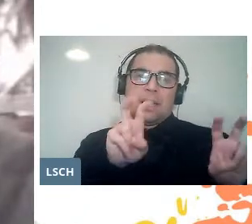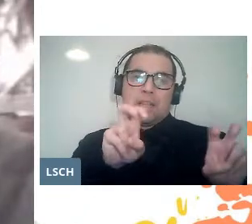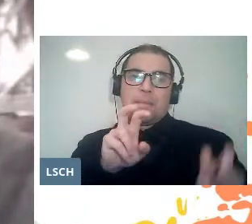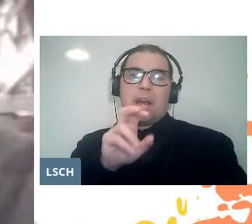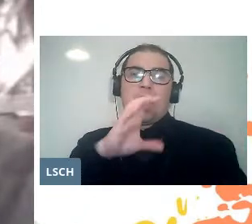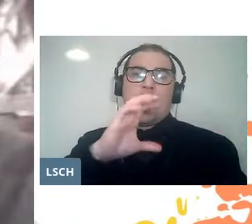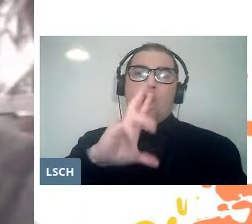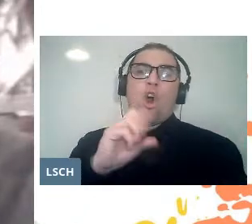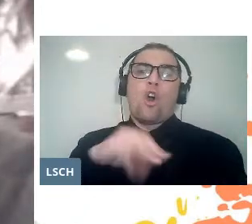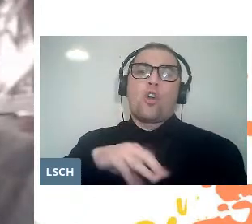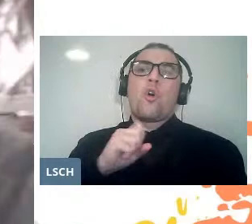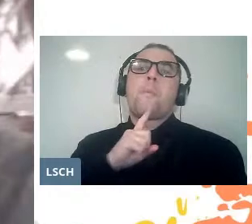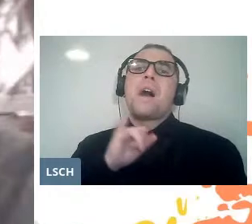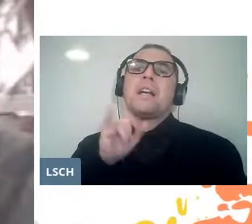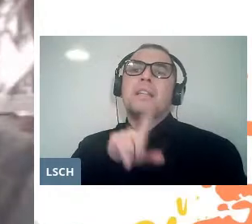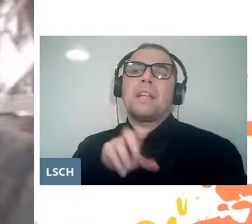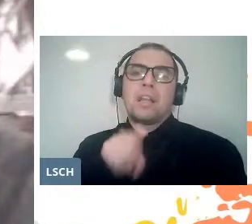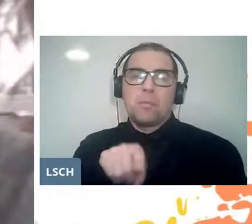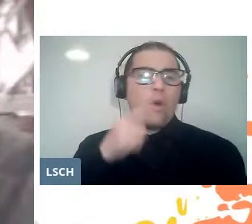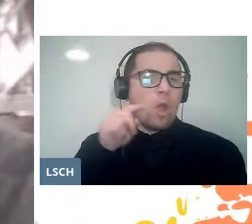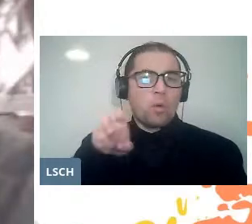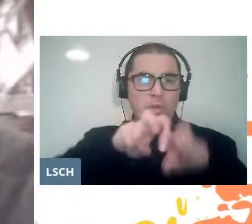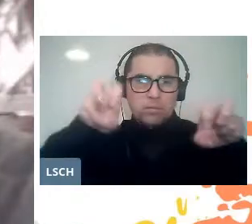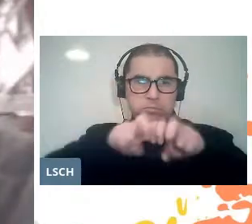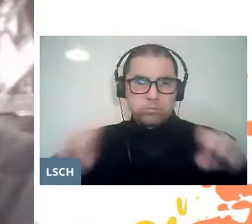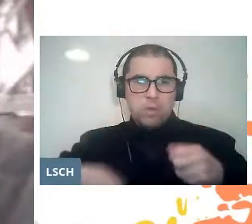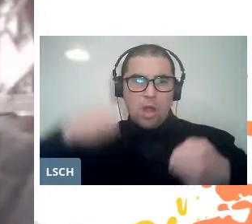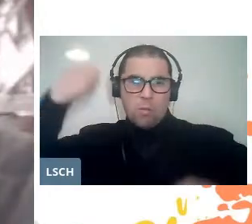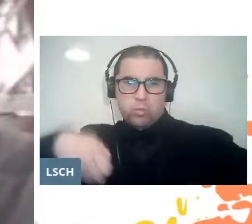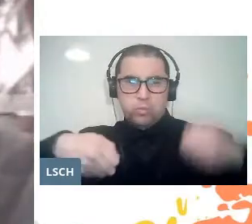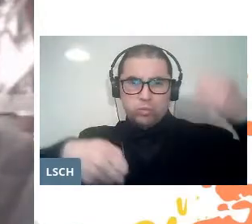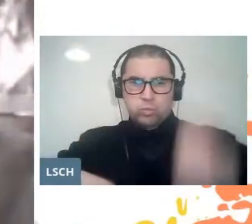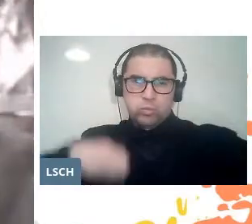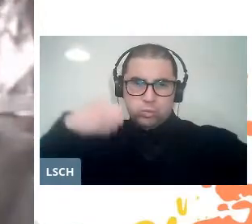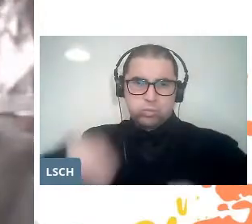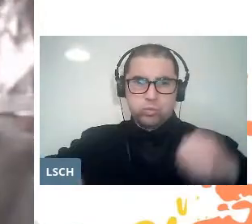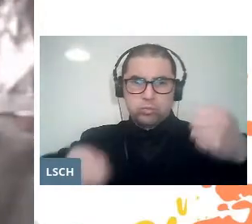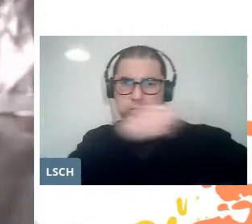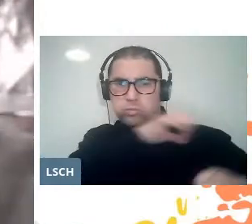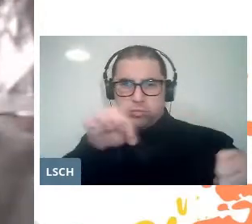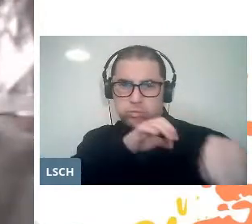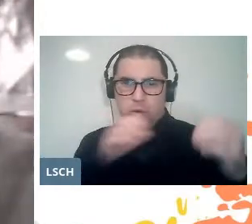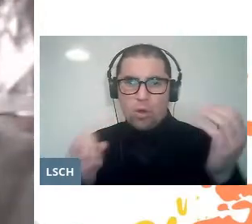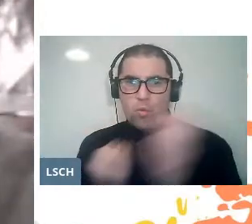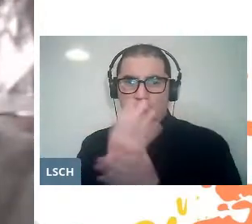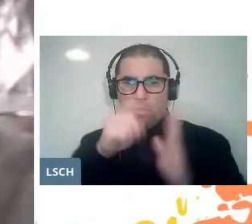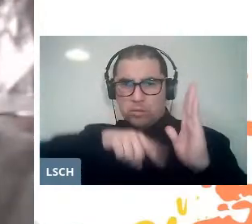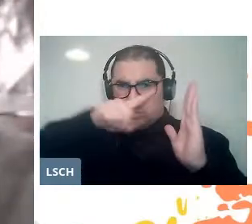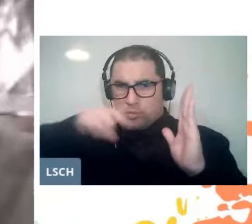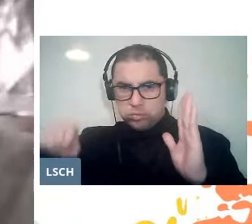with chords on the timpani, completely unusual, difficult on the double basses.